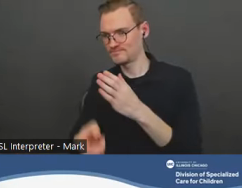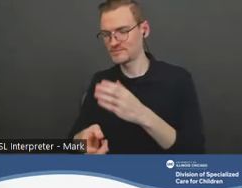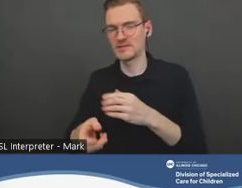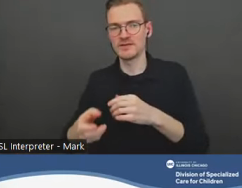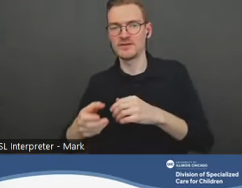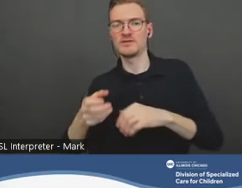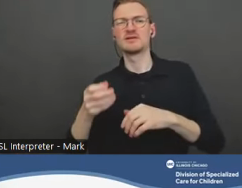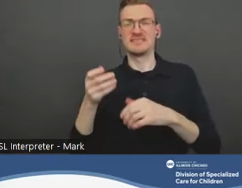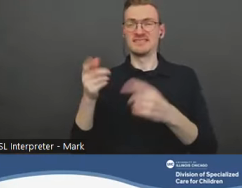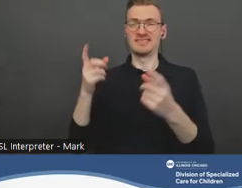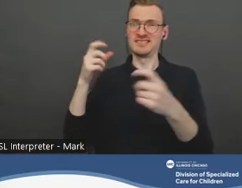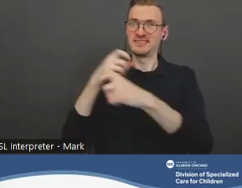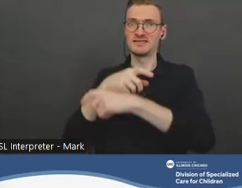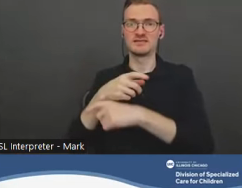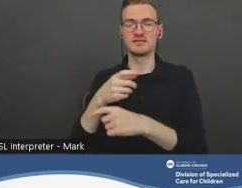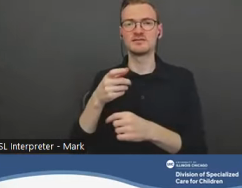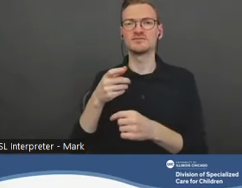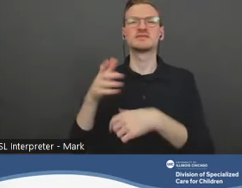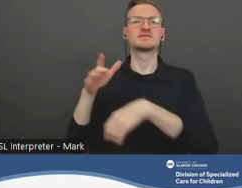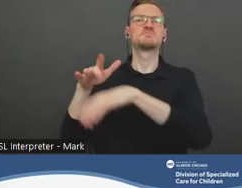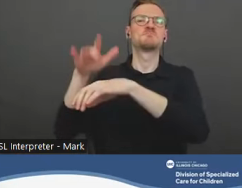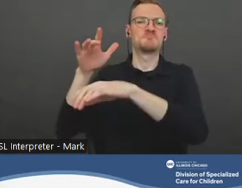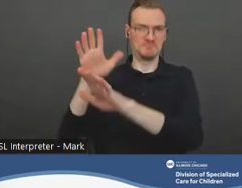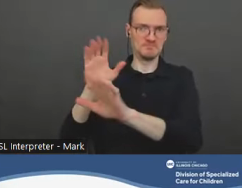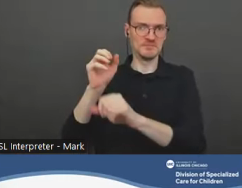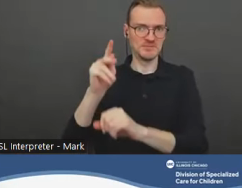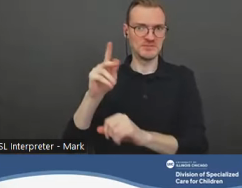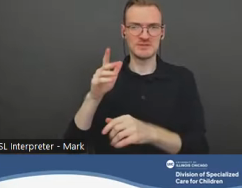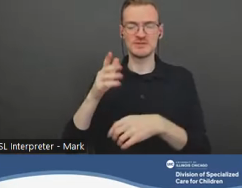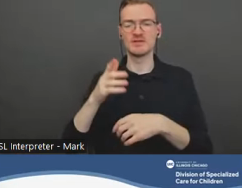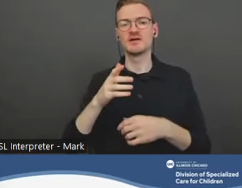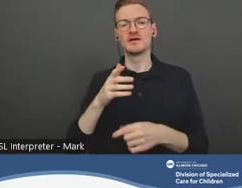time on it tonight and it's important to know that Medicare is not Medicaid